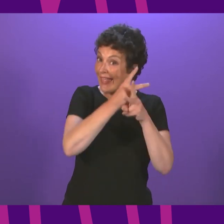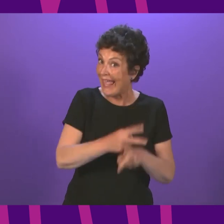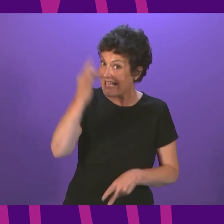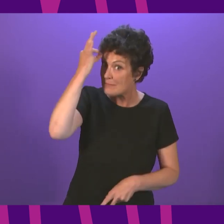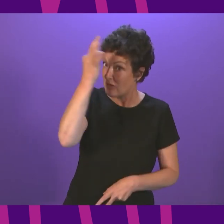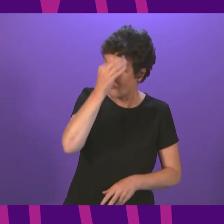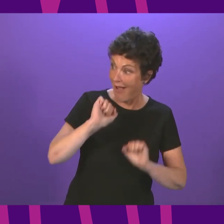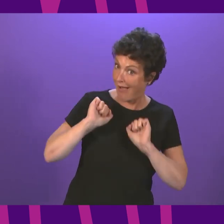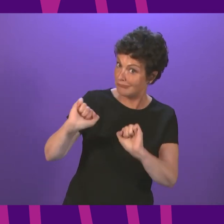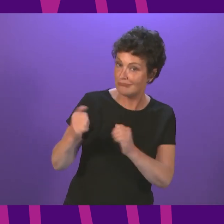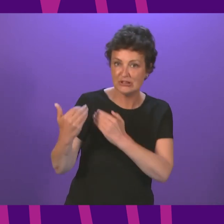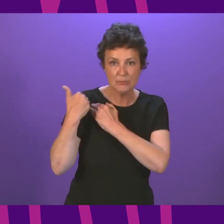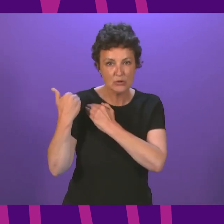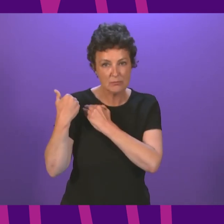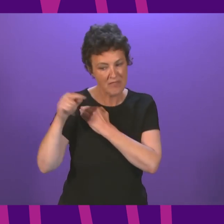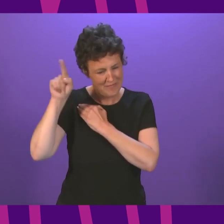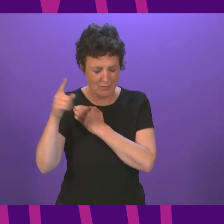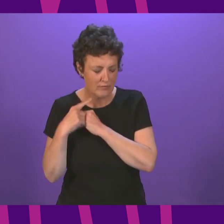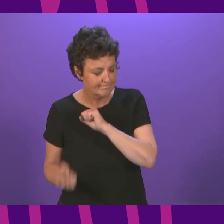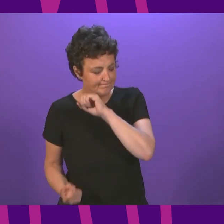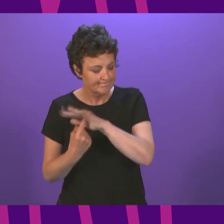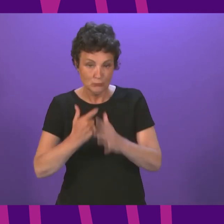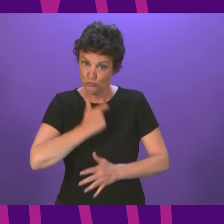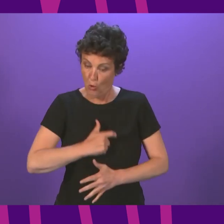indoor activities, which have been open for months—cannot understand why it has been